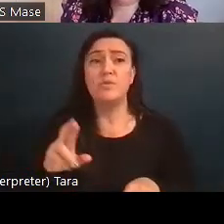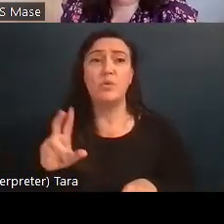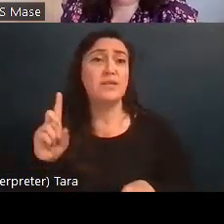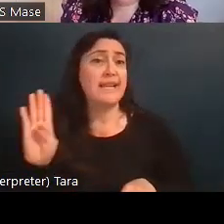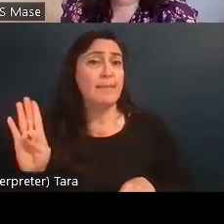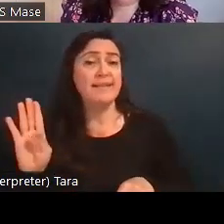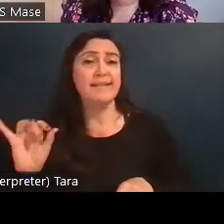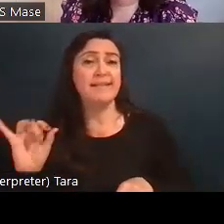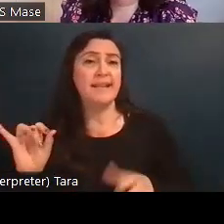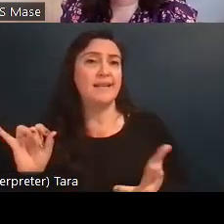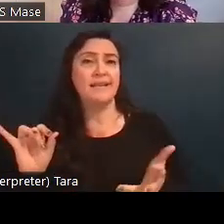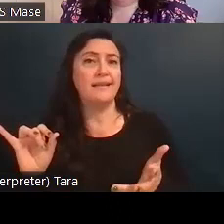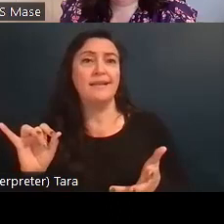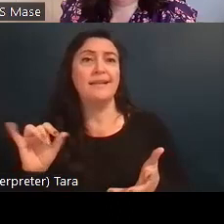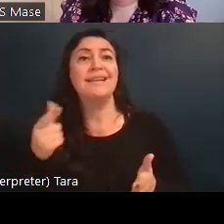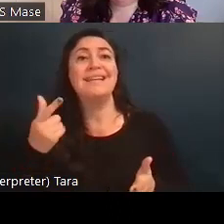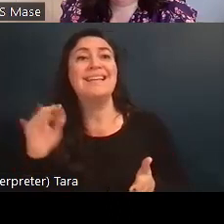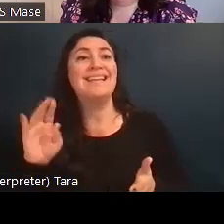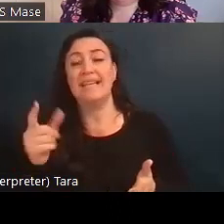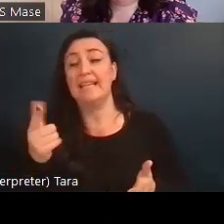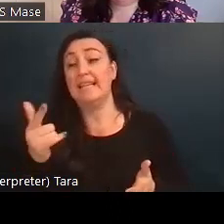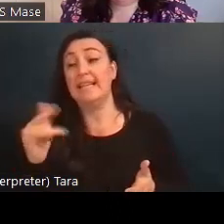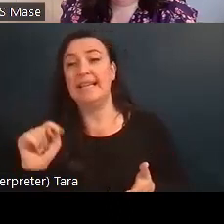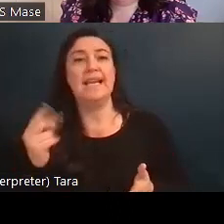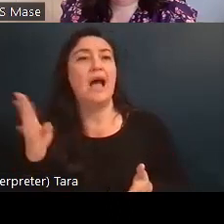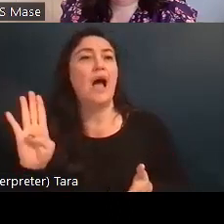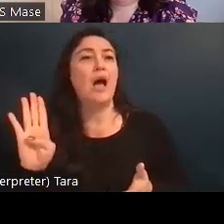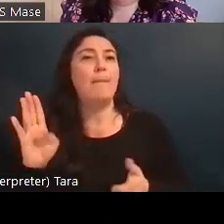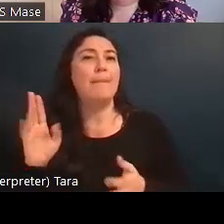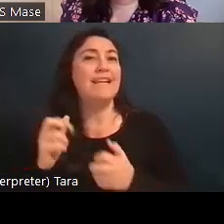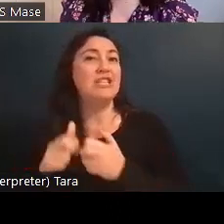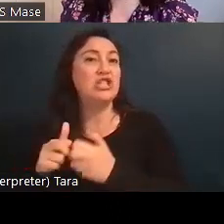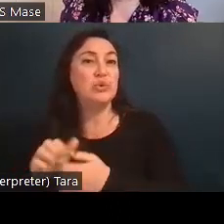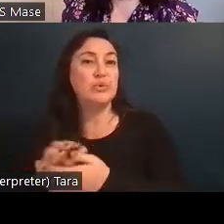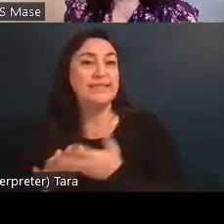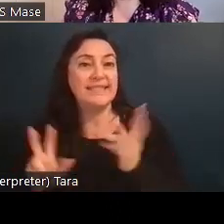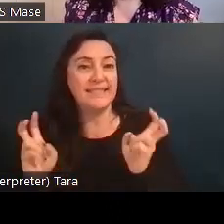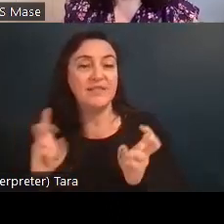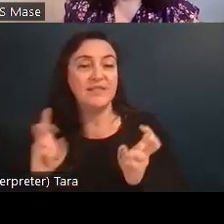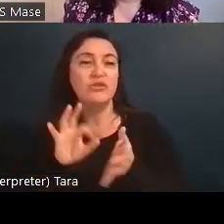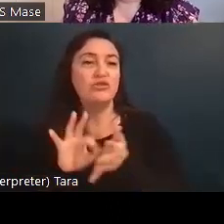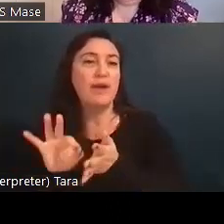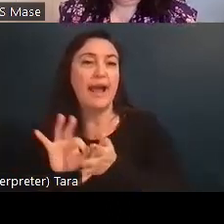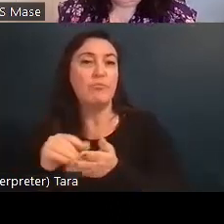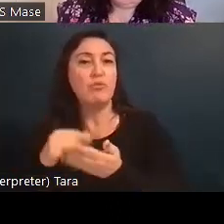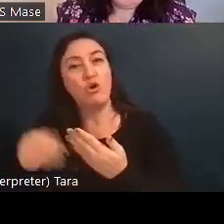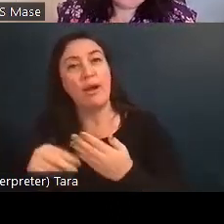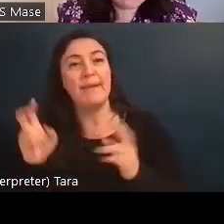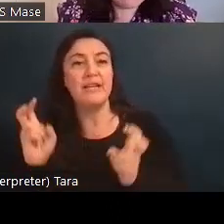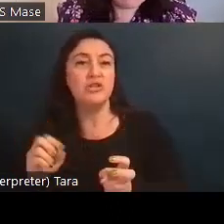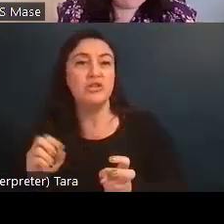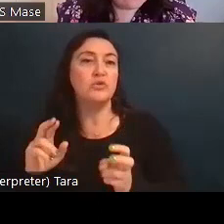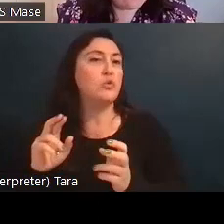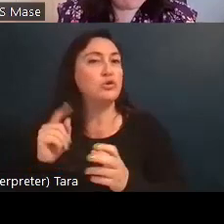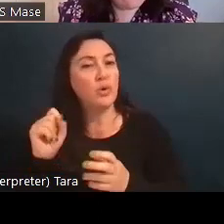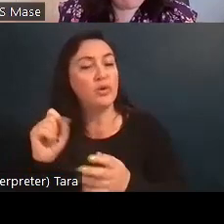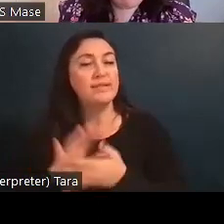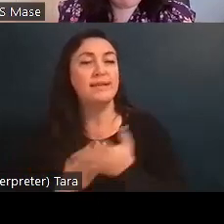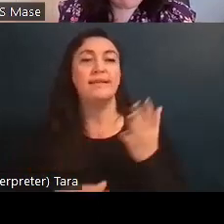GitHub issues to track changes in modeling tools or programming issues. And then having an internal project website where all those